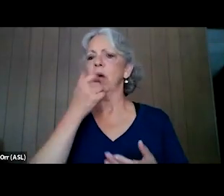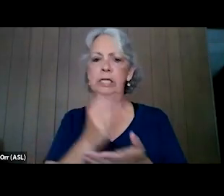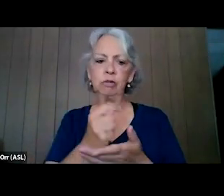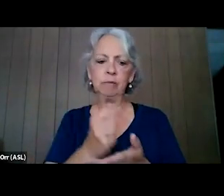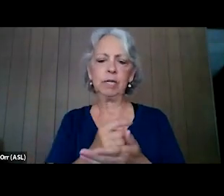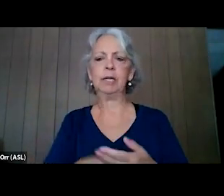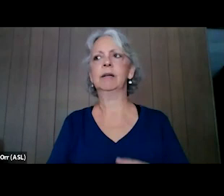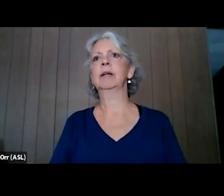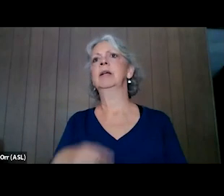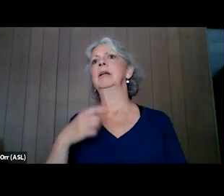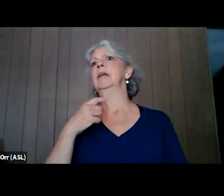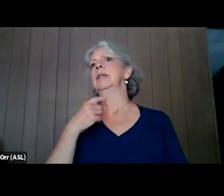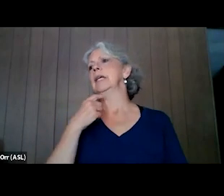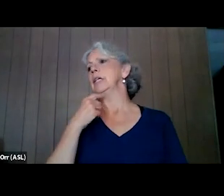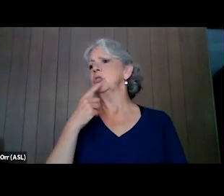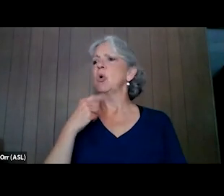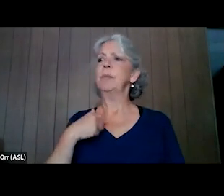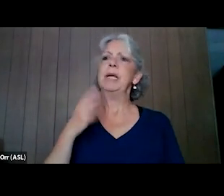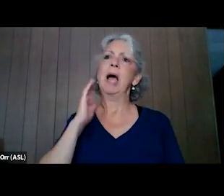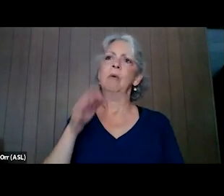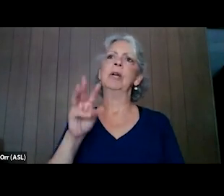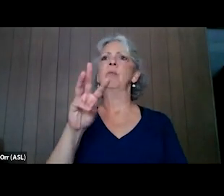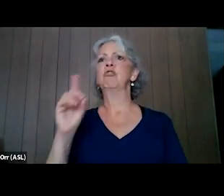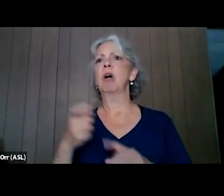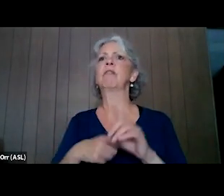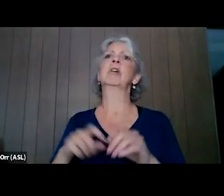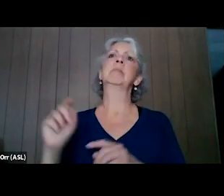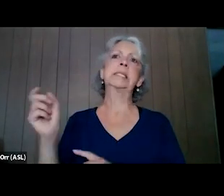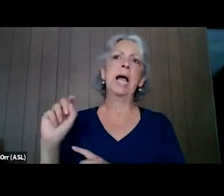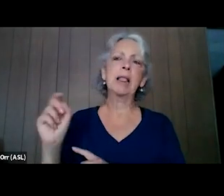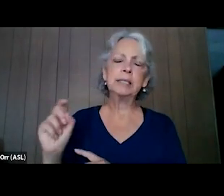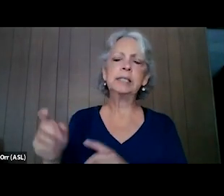hey, I'm gonna go through withdrawal from xylazine. And they're like, okay, here's some suboxone.